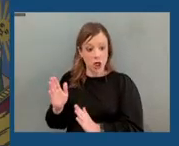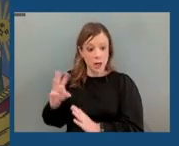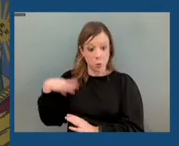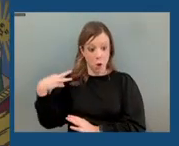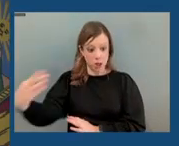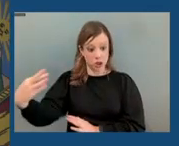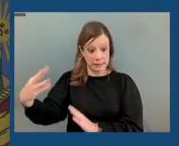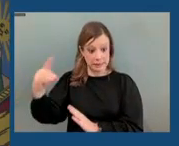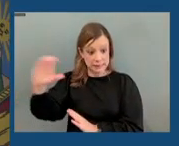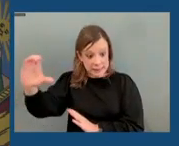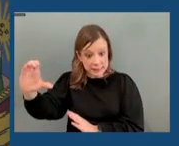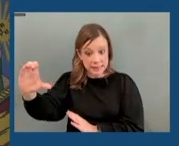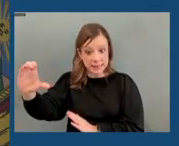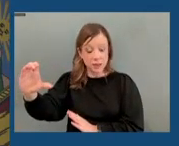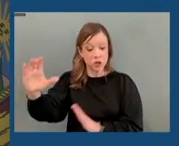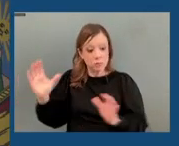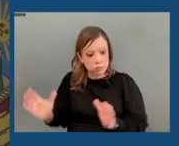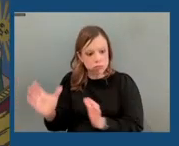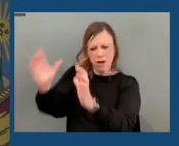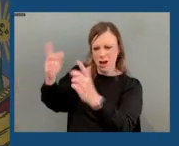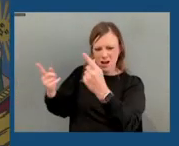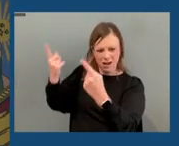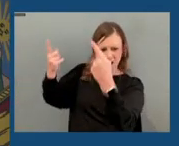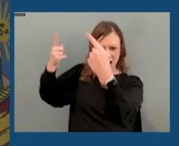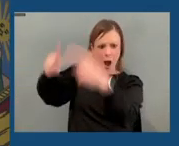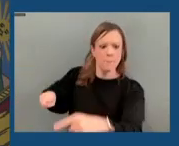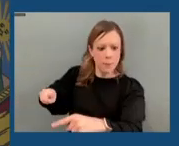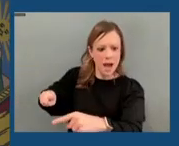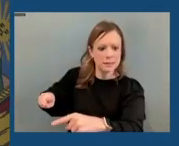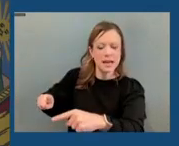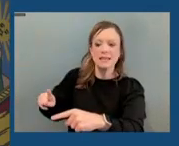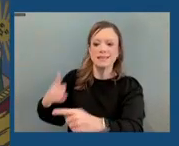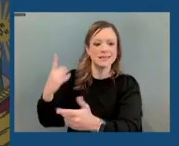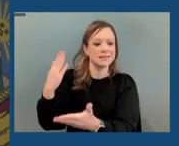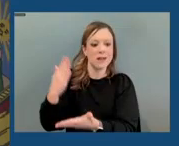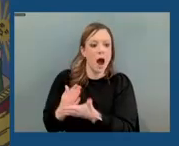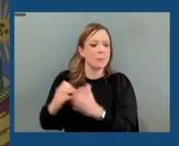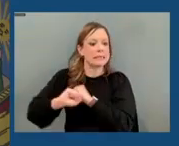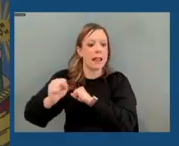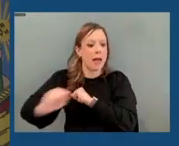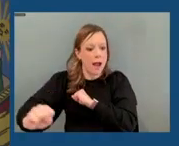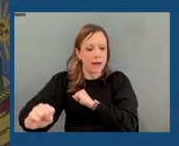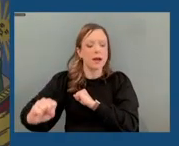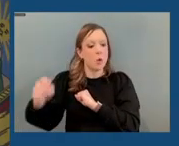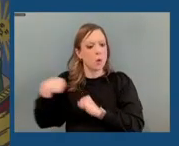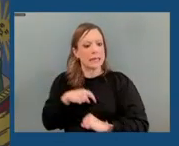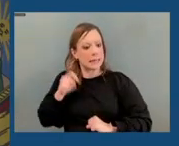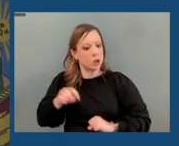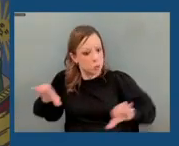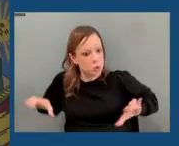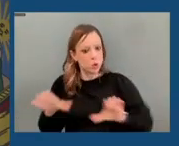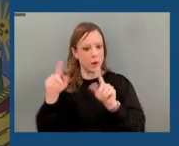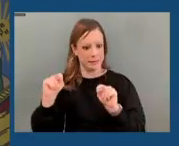compromise and stop talking about it and do something about it. You put, you put